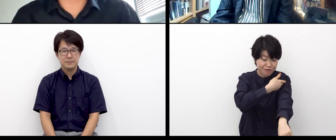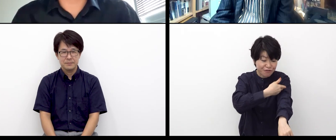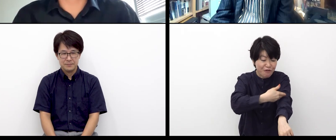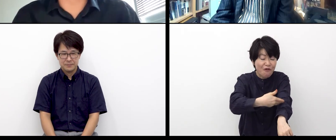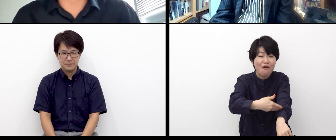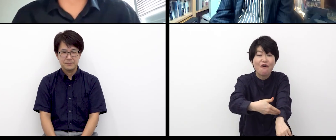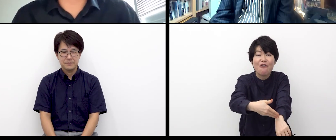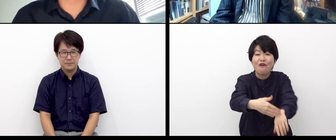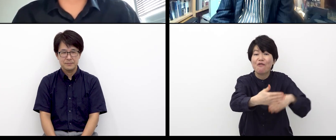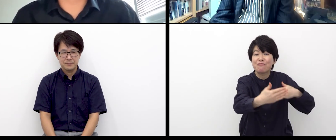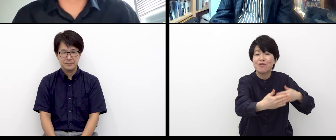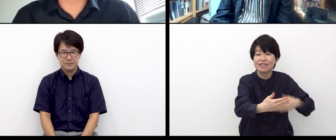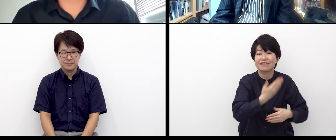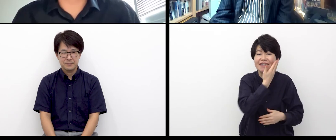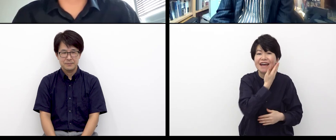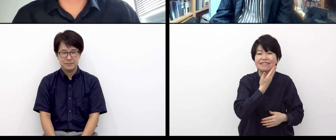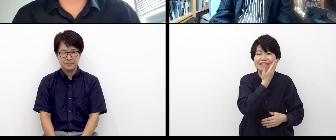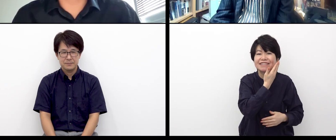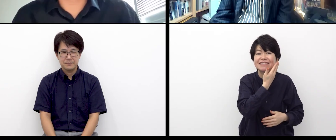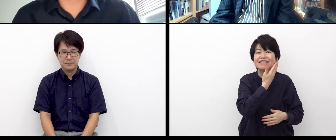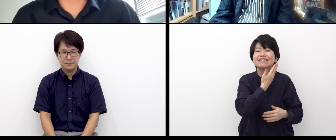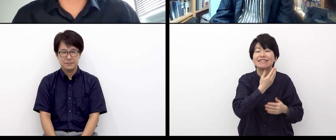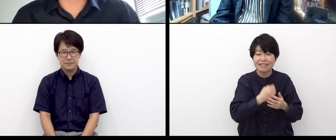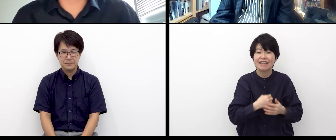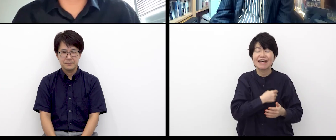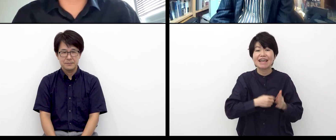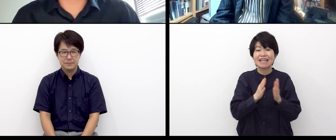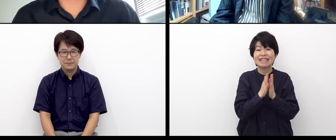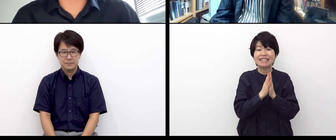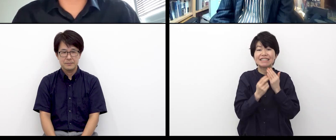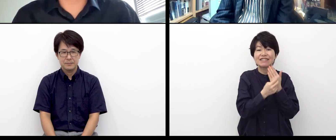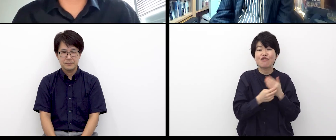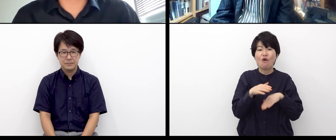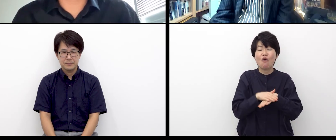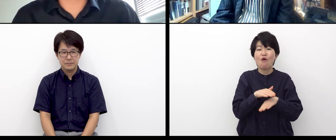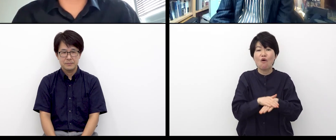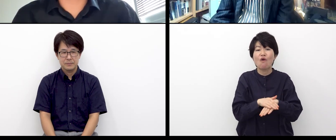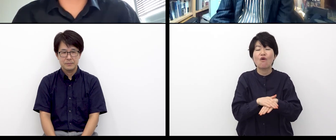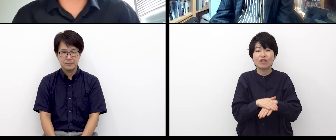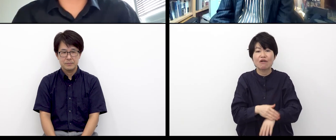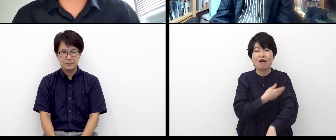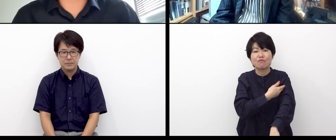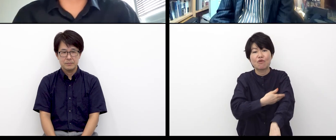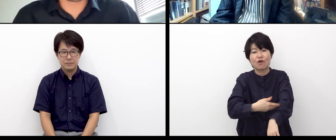In psychotherapy, it’s called “process-oriented”.